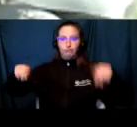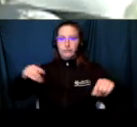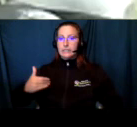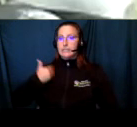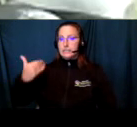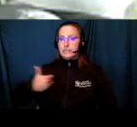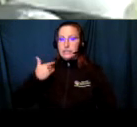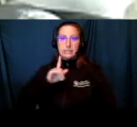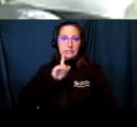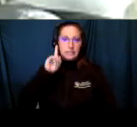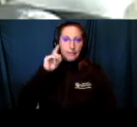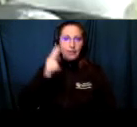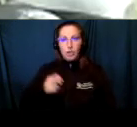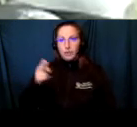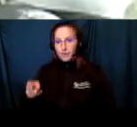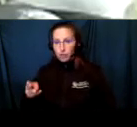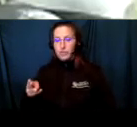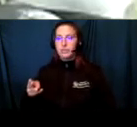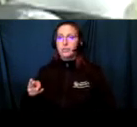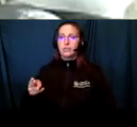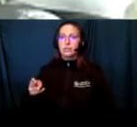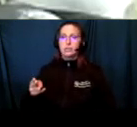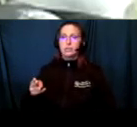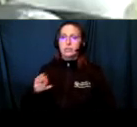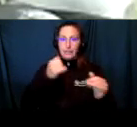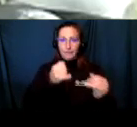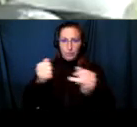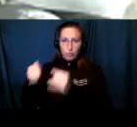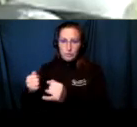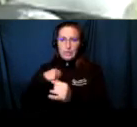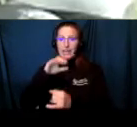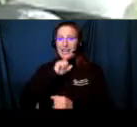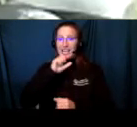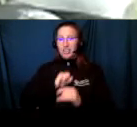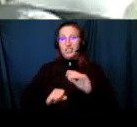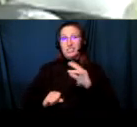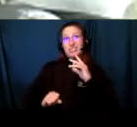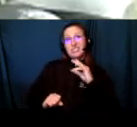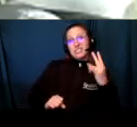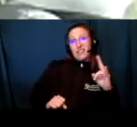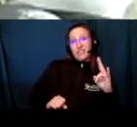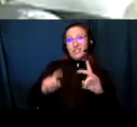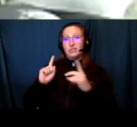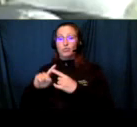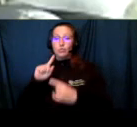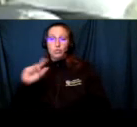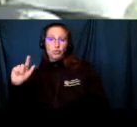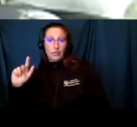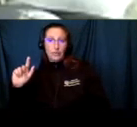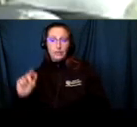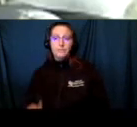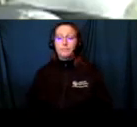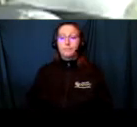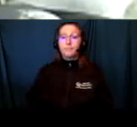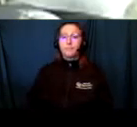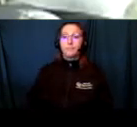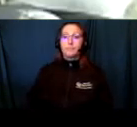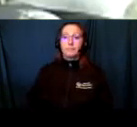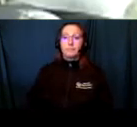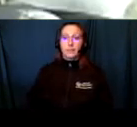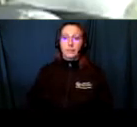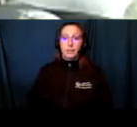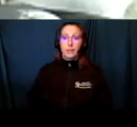deaf and hard of hearing individuals ages about 17 to 23 and have asked them to tell us about